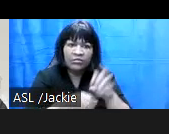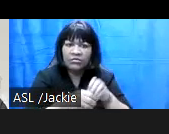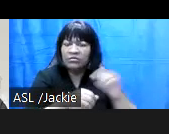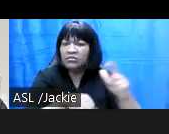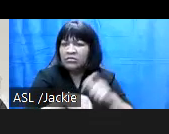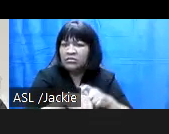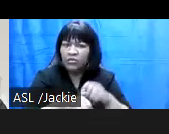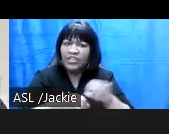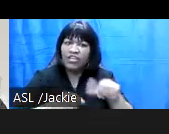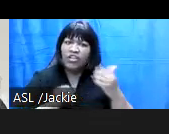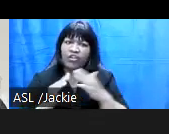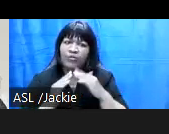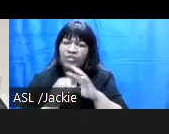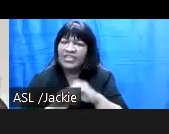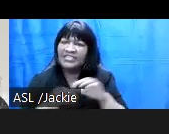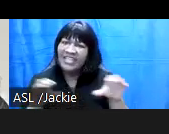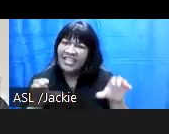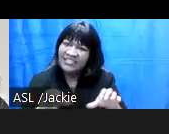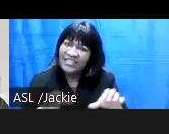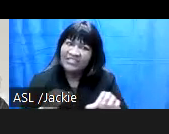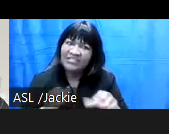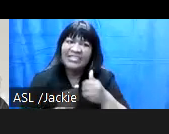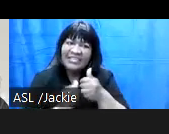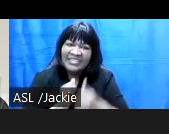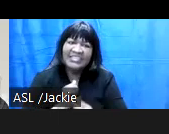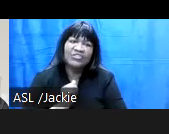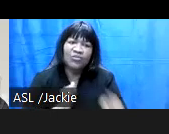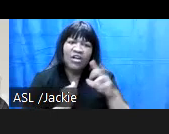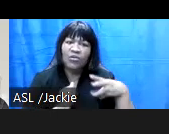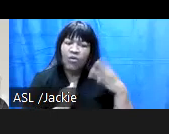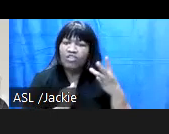other community engagement activities. Each one of Washington's over 7 million